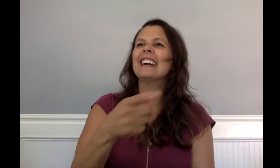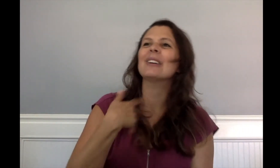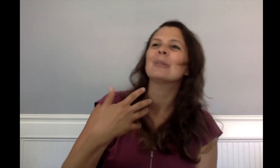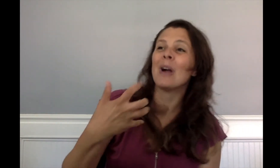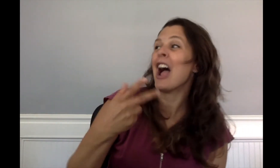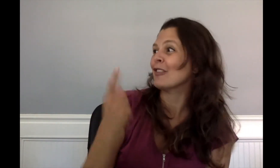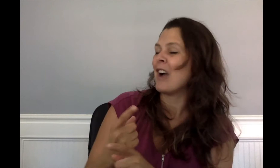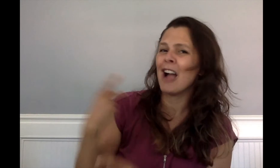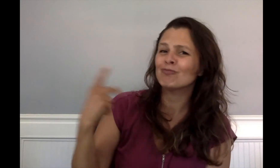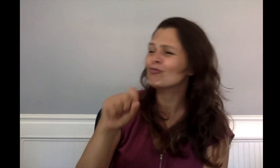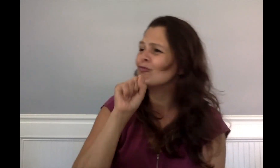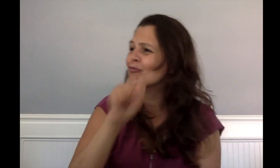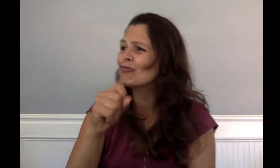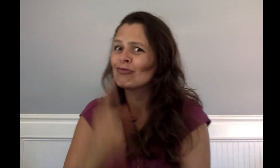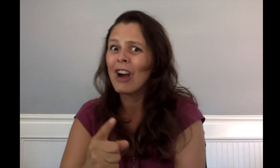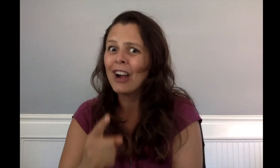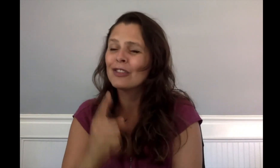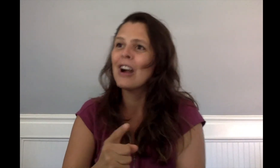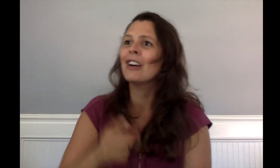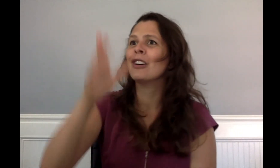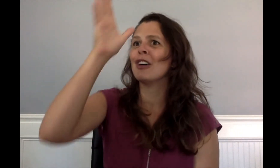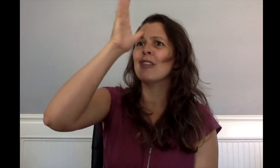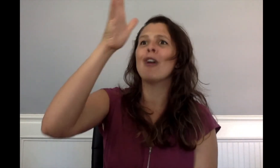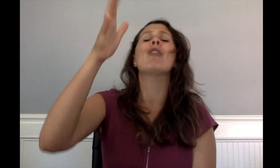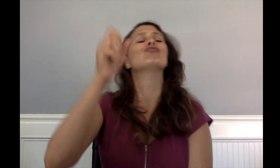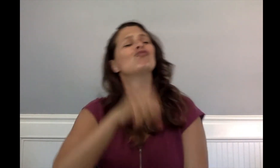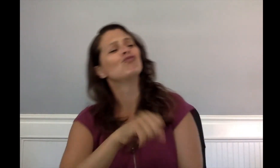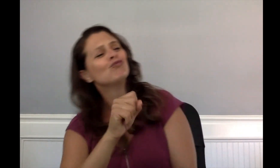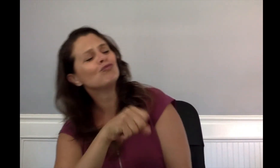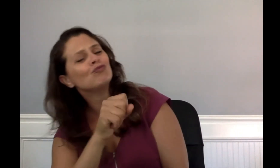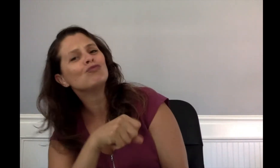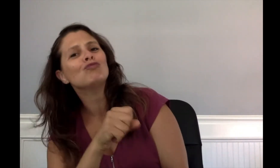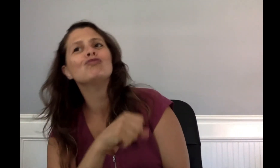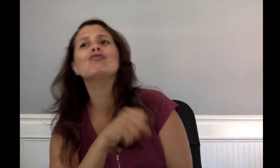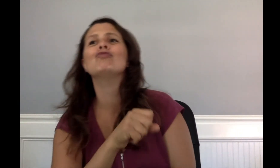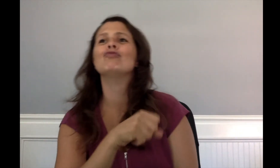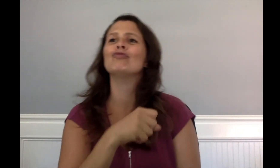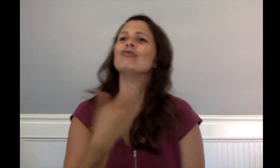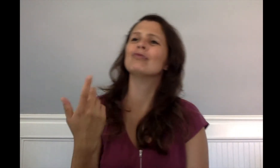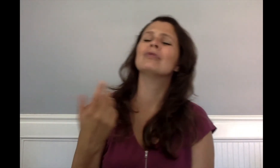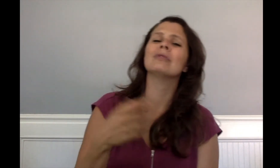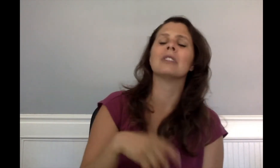We love this one, don't we, irving? " "Ayuh," Grandpa Tickler said.